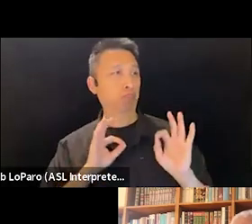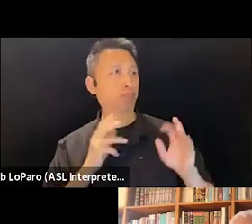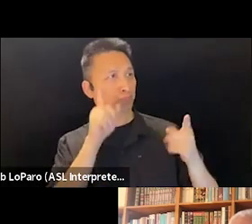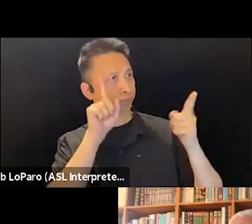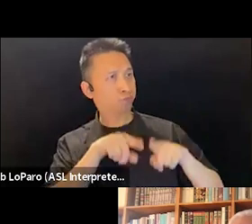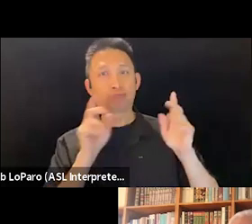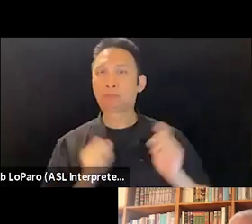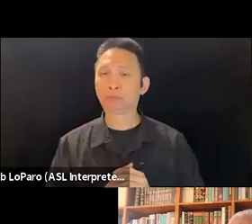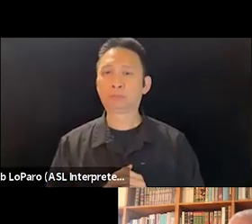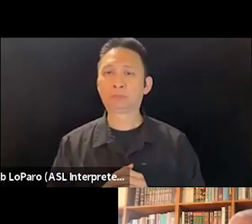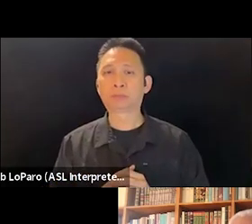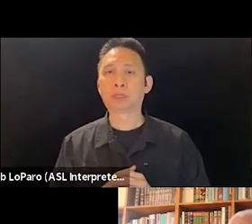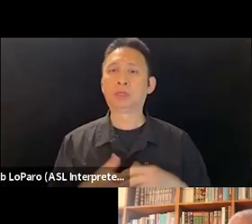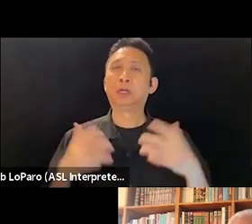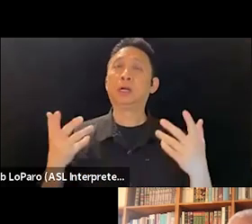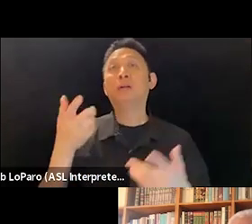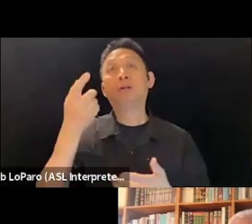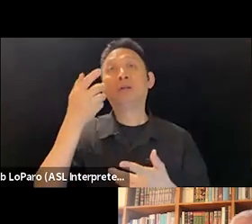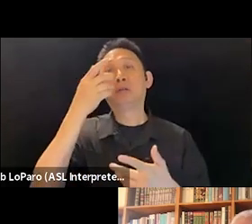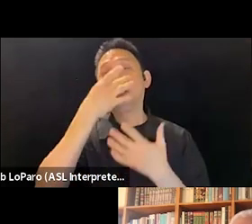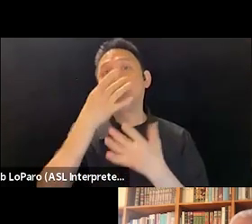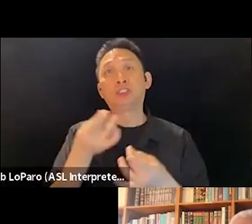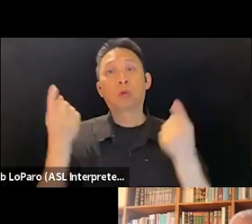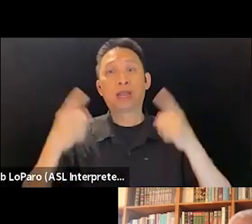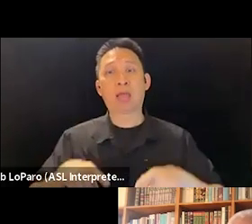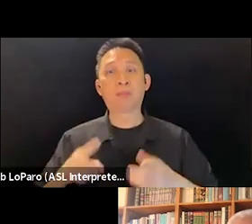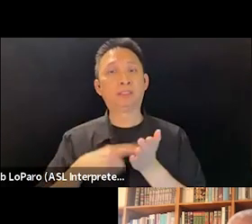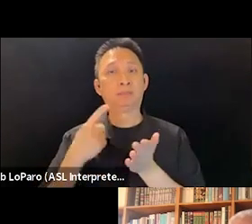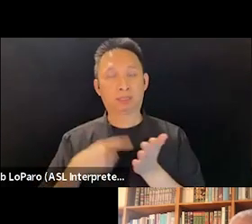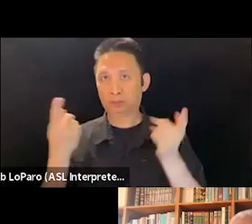I will tell you something is happening discussion inside our channel sometimes with the filmmakers.